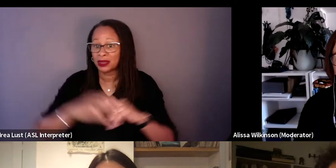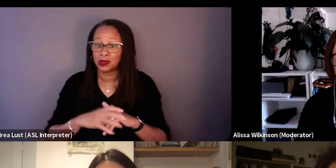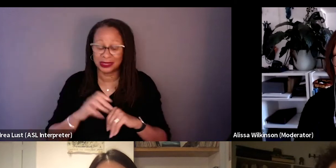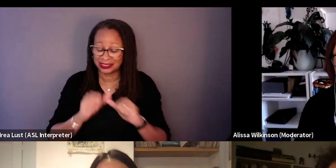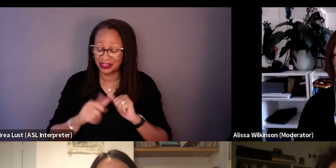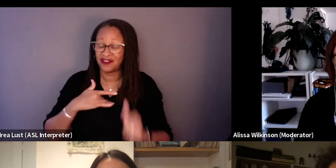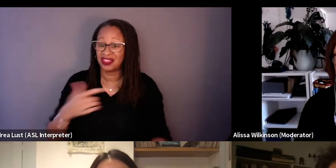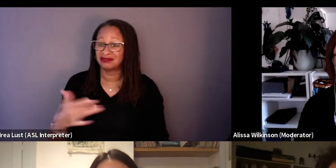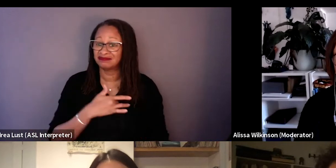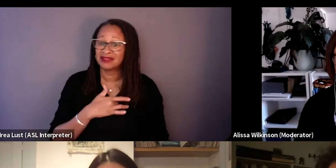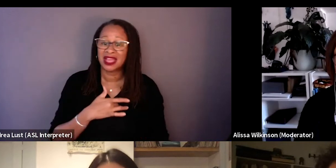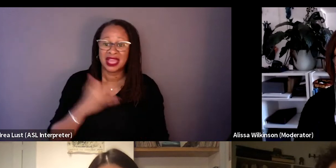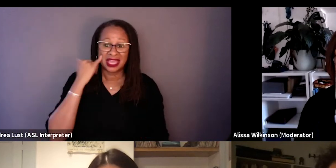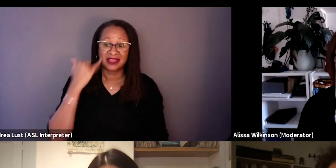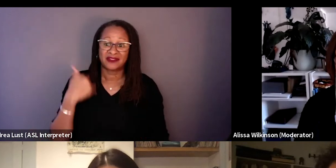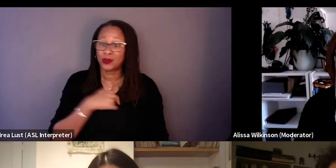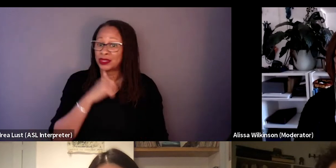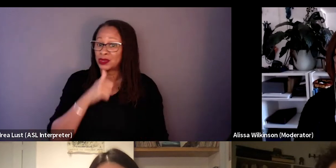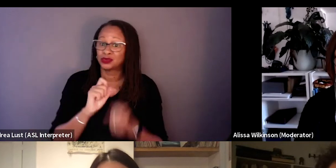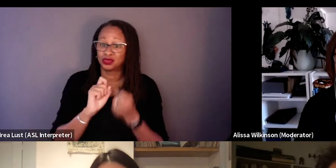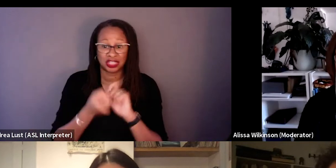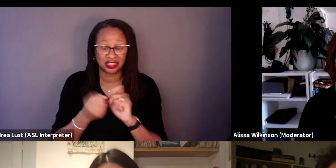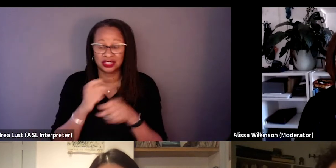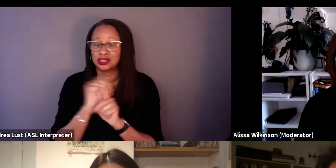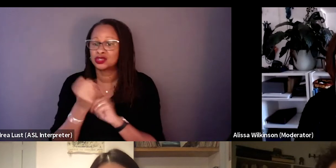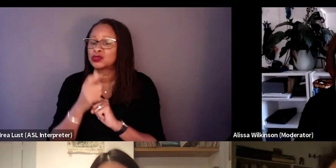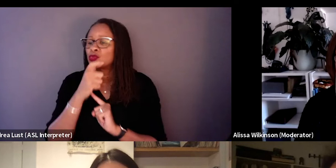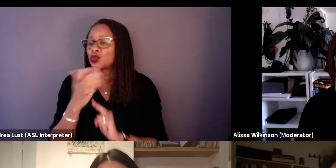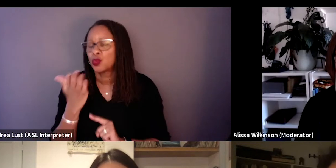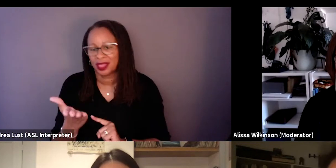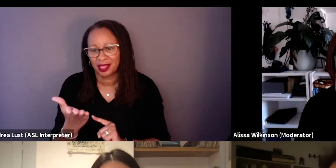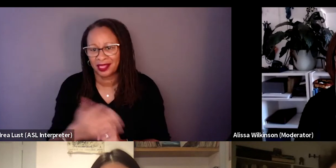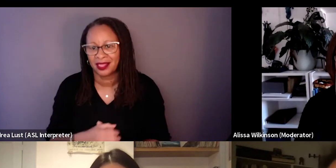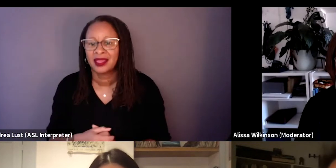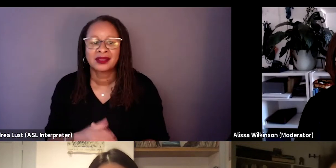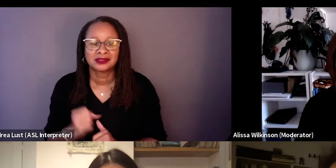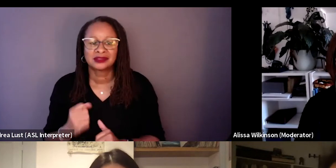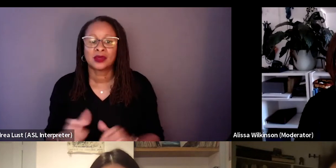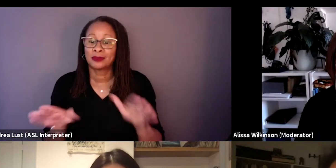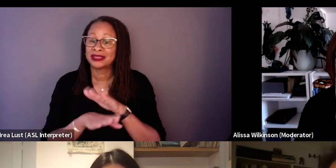We were like, if we don't change the situation, who will do that? So, basically this was also part of the story.